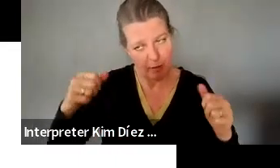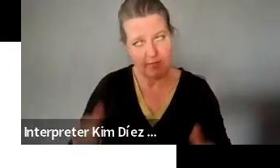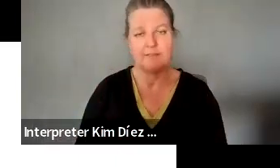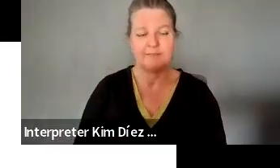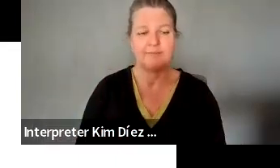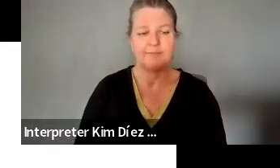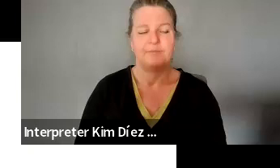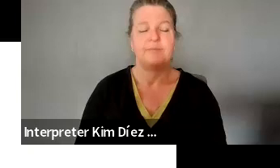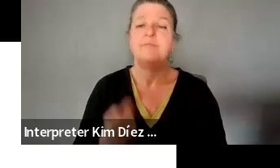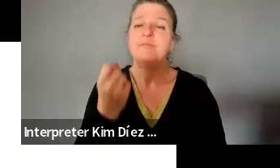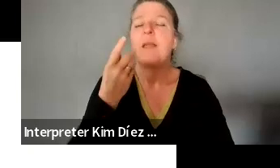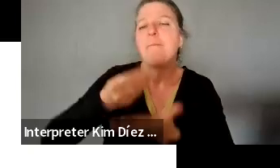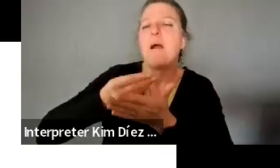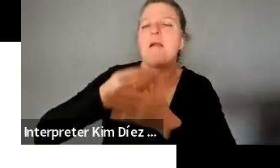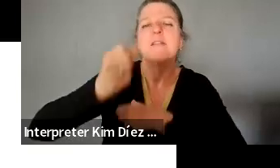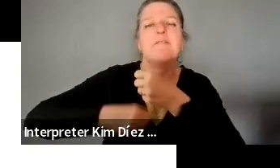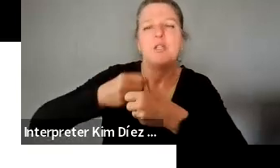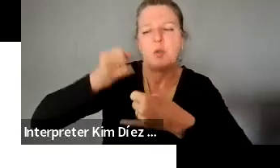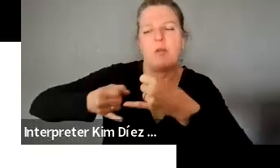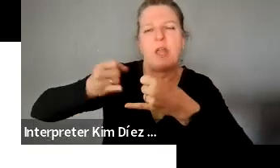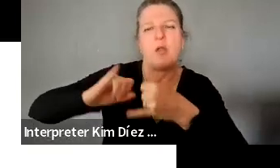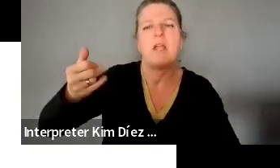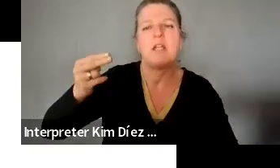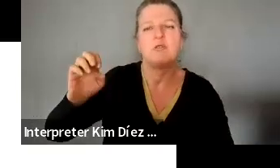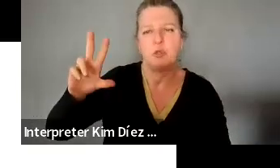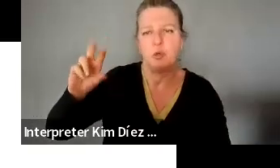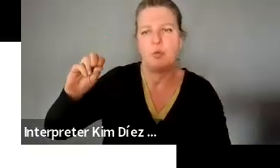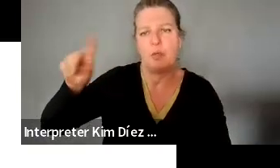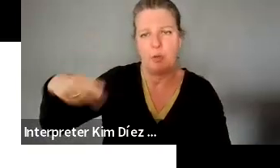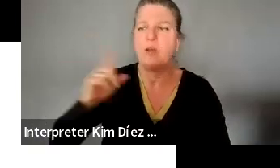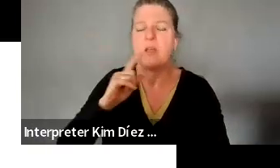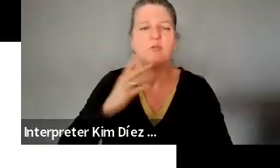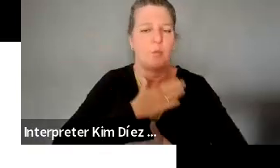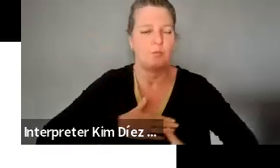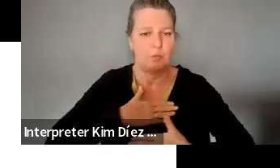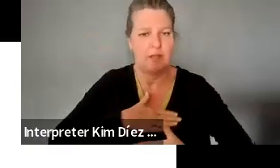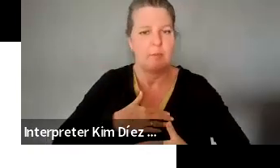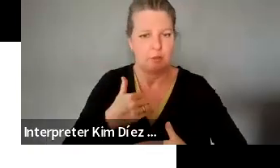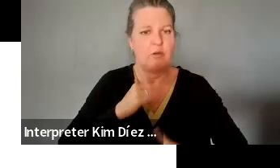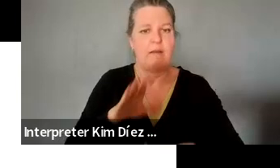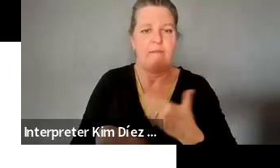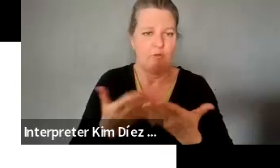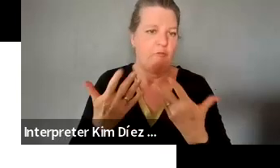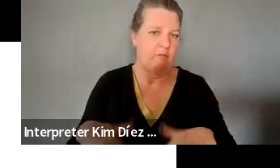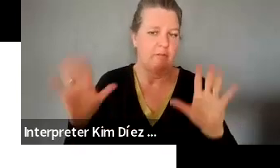because the fiscal year ends June 30th and so we would really appreciate having all those by then.